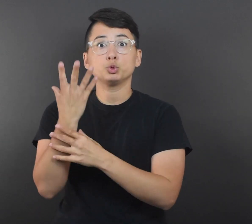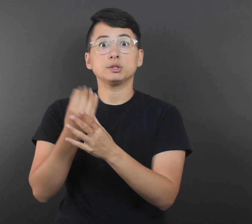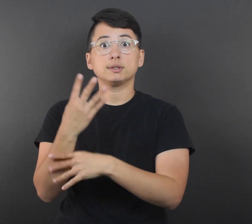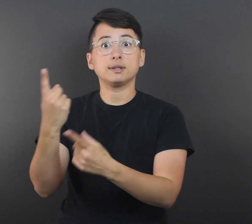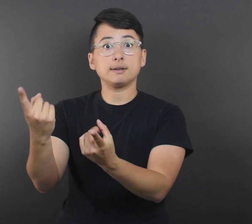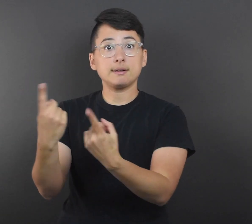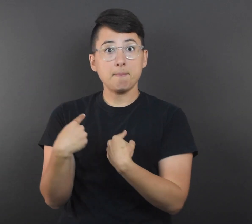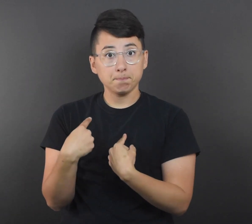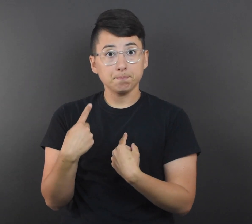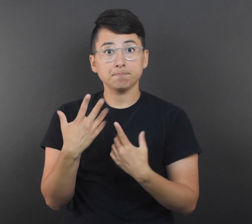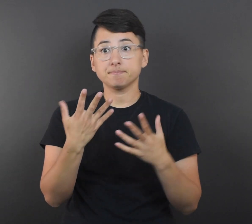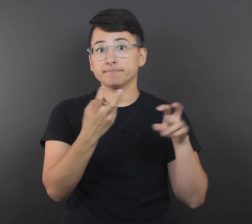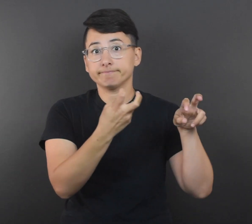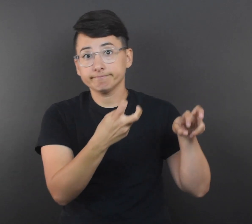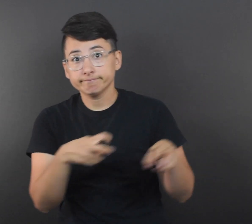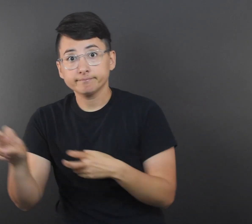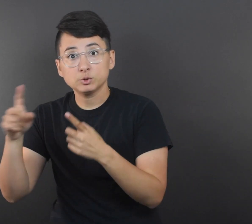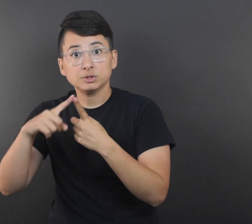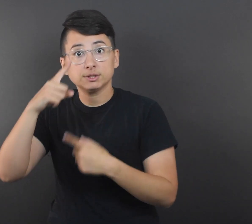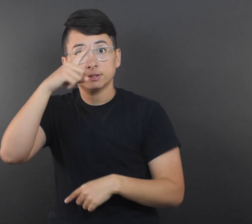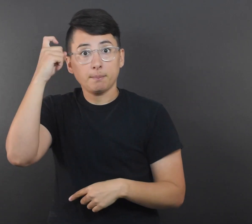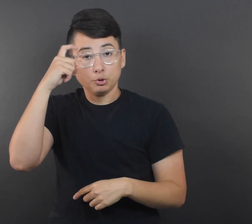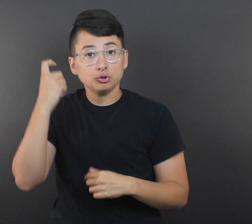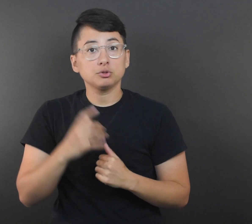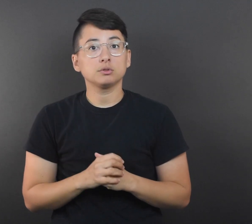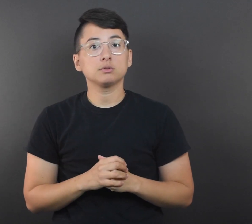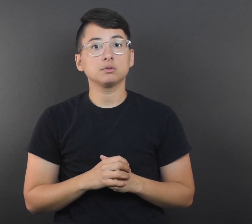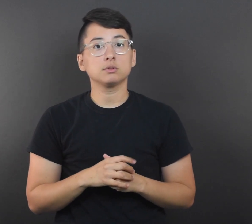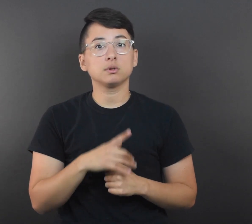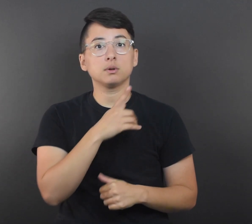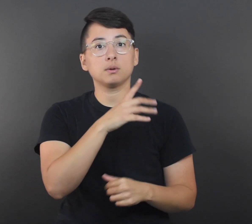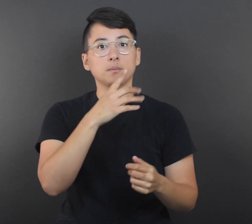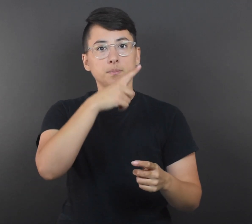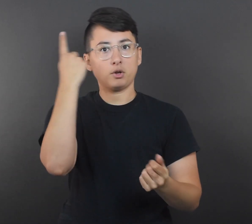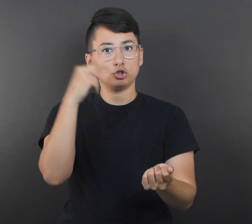As spring transitioned into summer, Black Nurses Rock shifted their